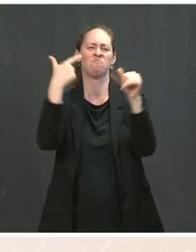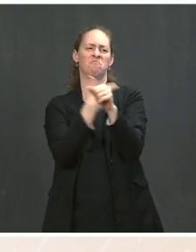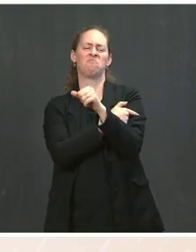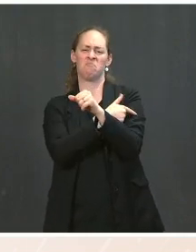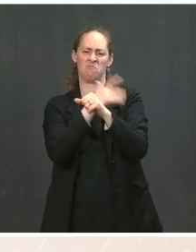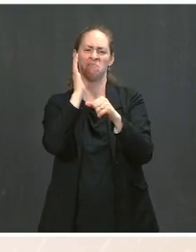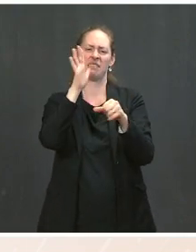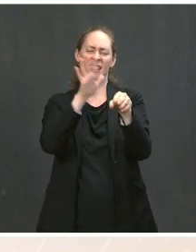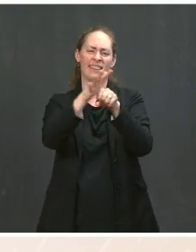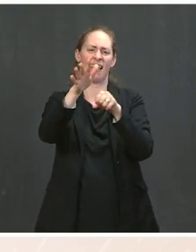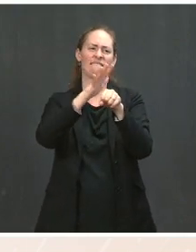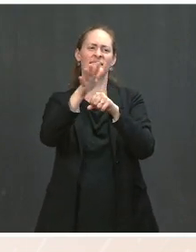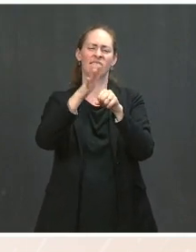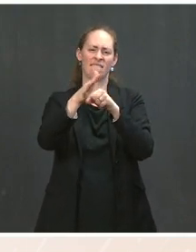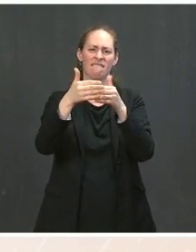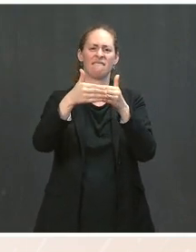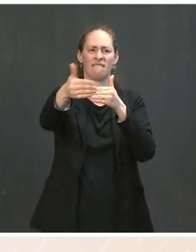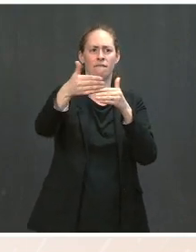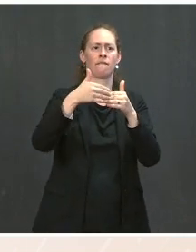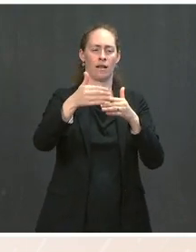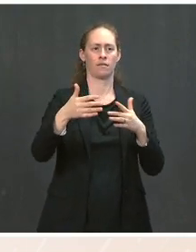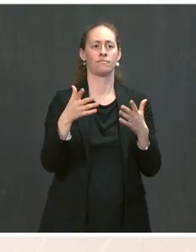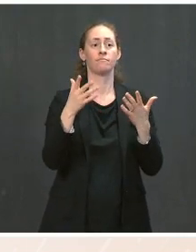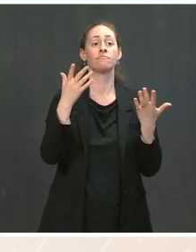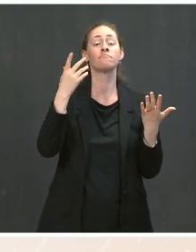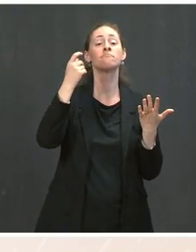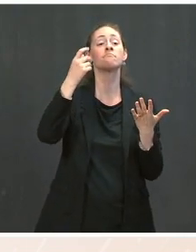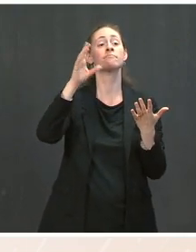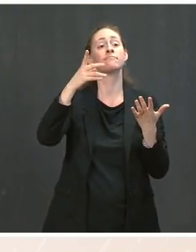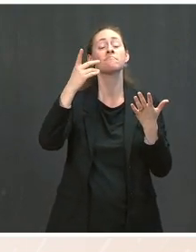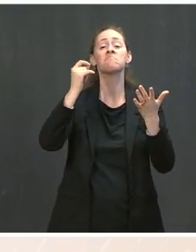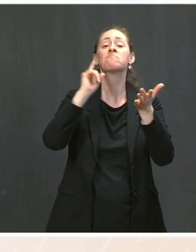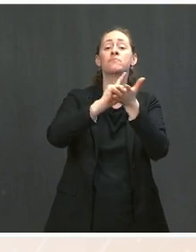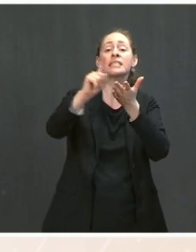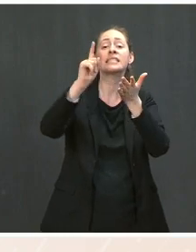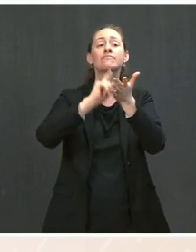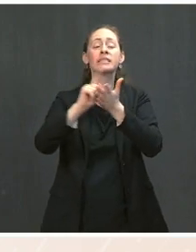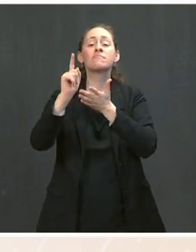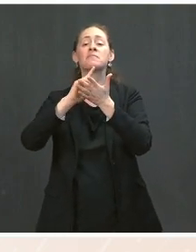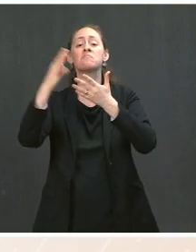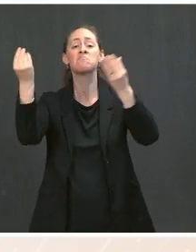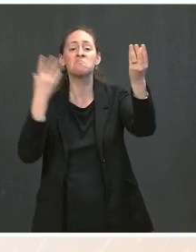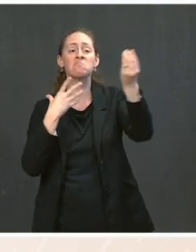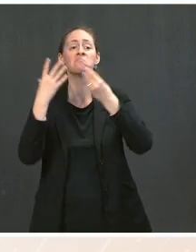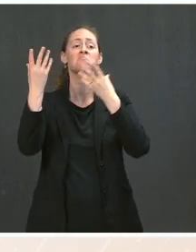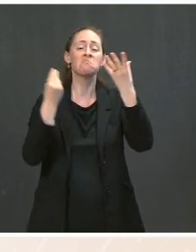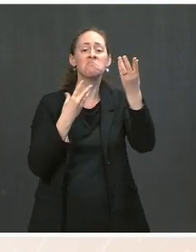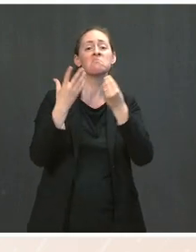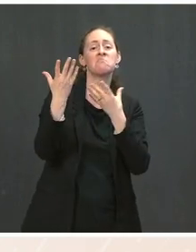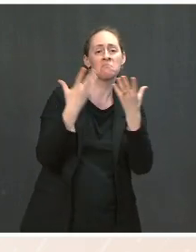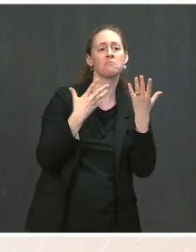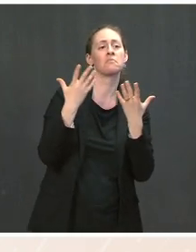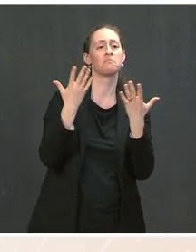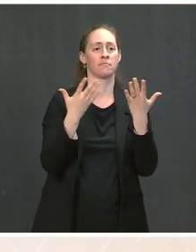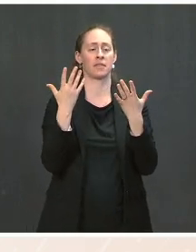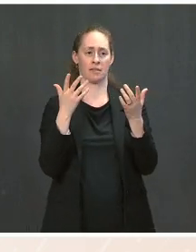But we assess day by day, week by week, what progress we're making on addressing any issues with confidence. The Press: Because, by the end of May,